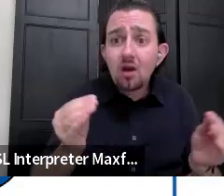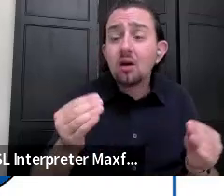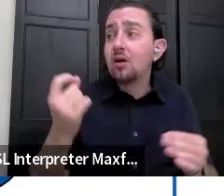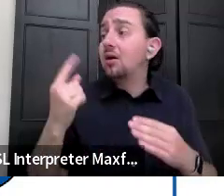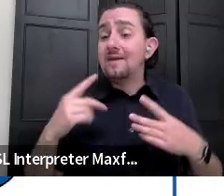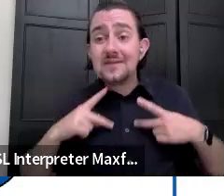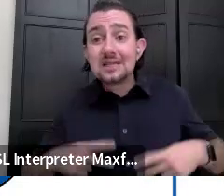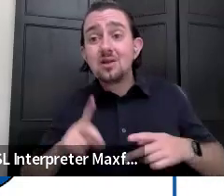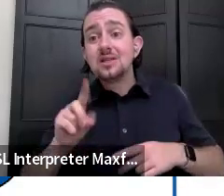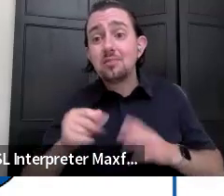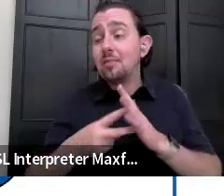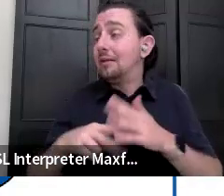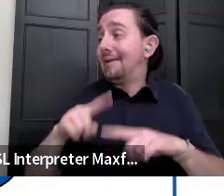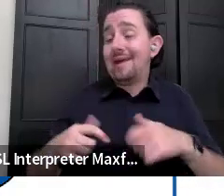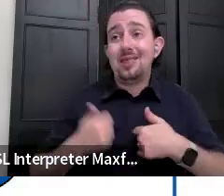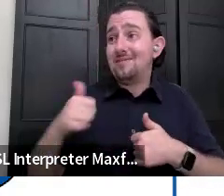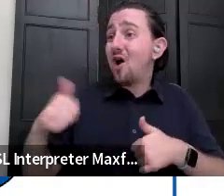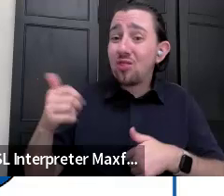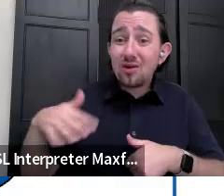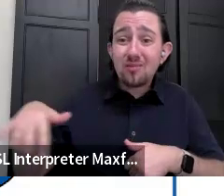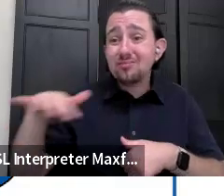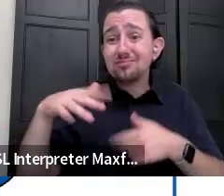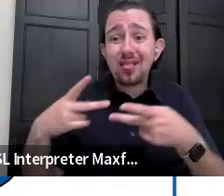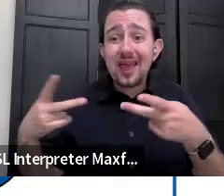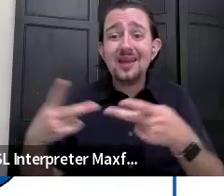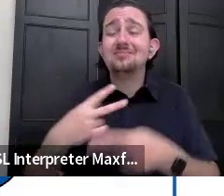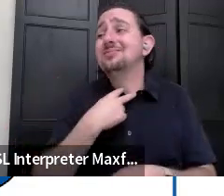Now, that is supposed to be something that Centers for Independent Living do.